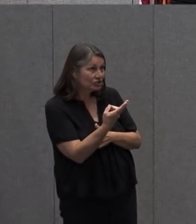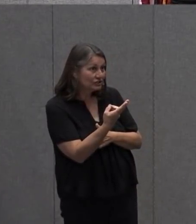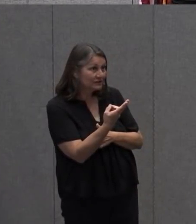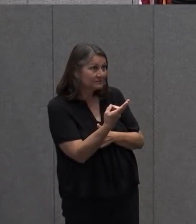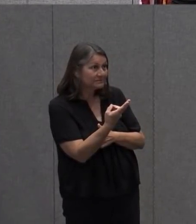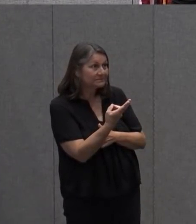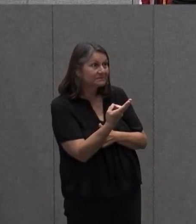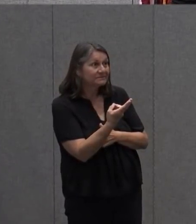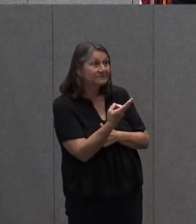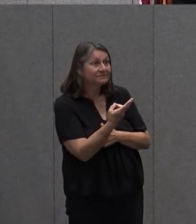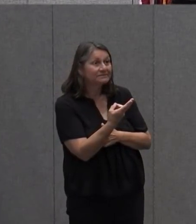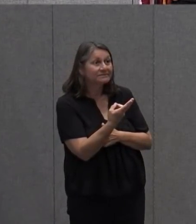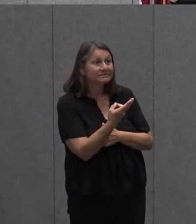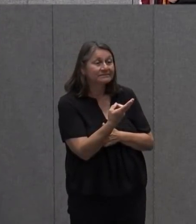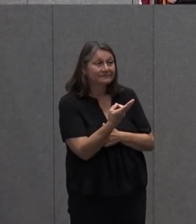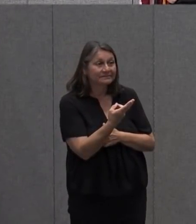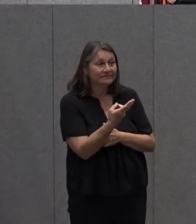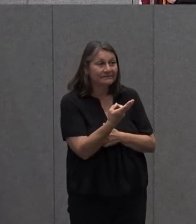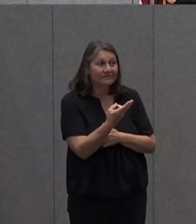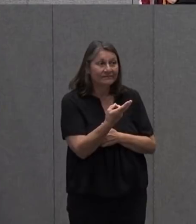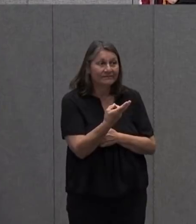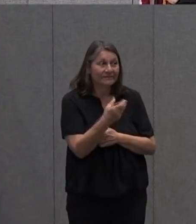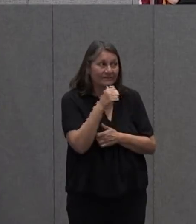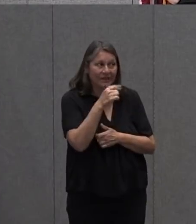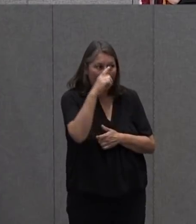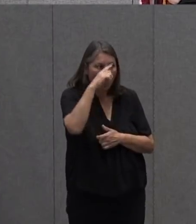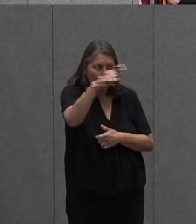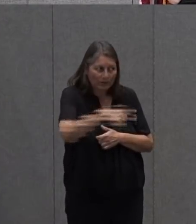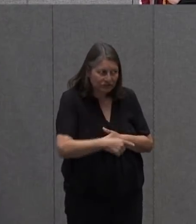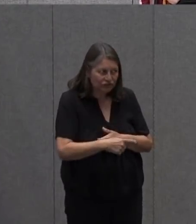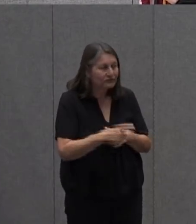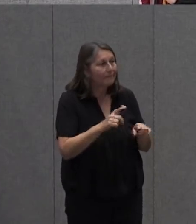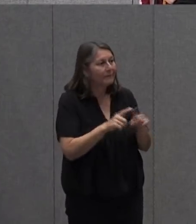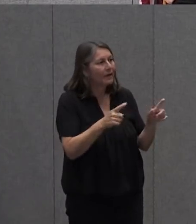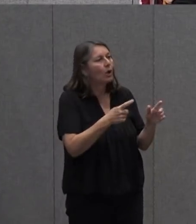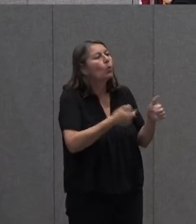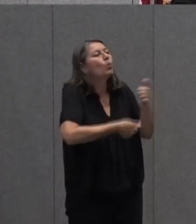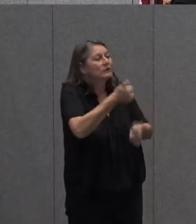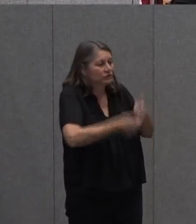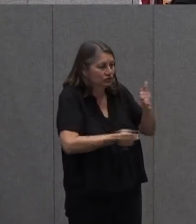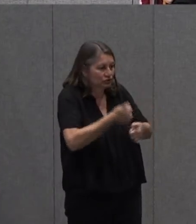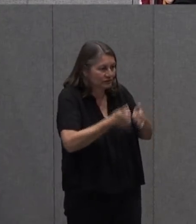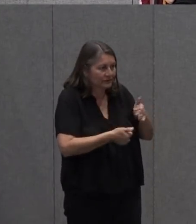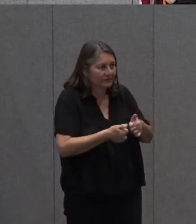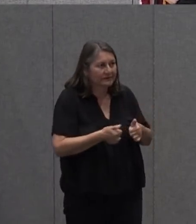Not a witch with a big nose and a wart on it. That makes sense.